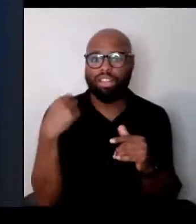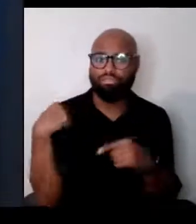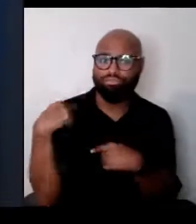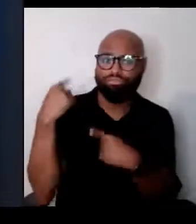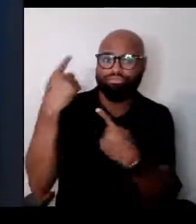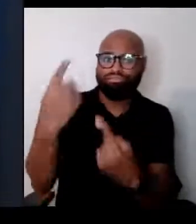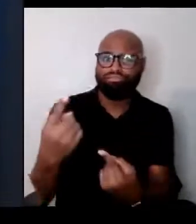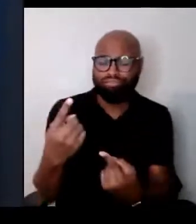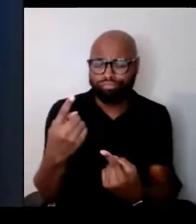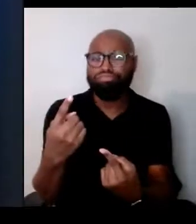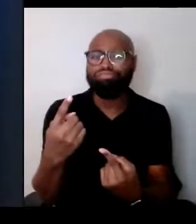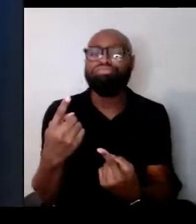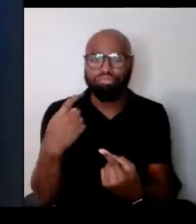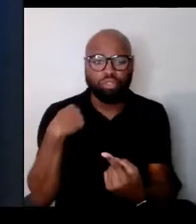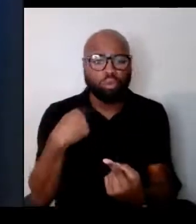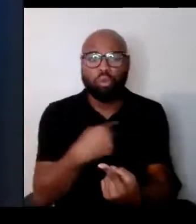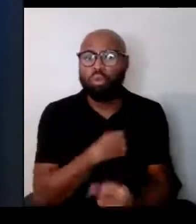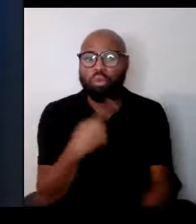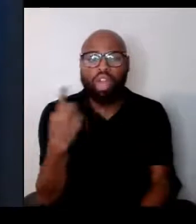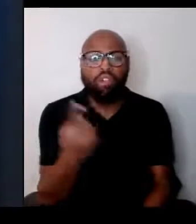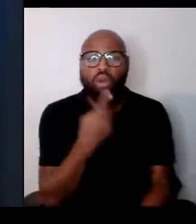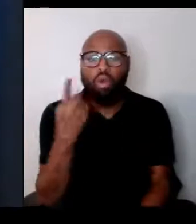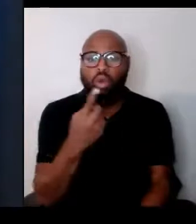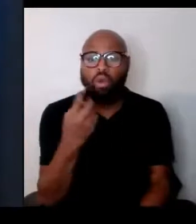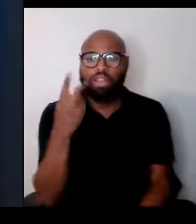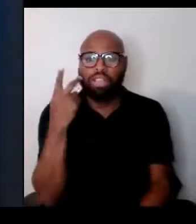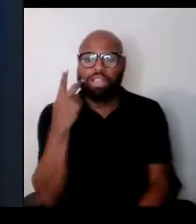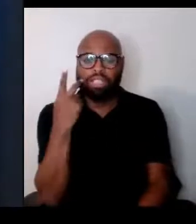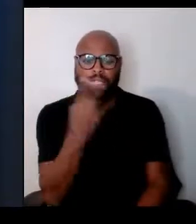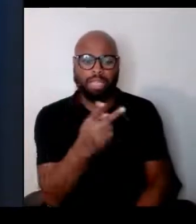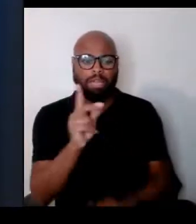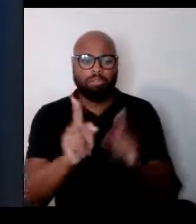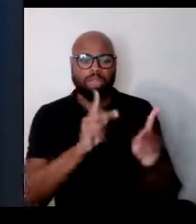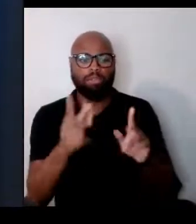look at the person as other which is less than us.